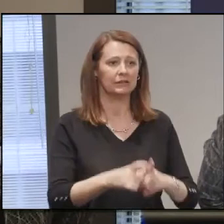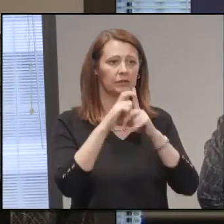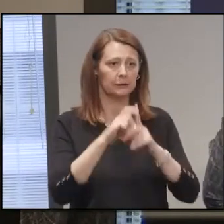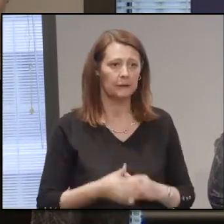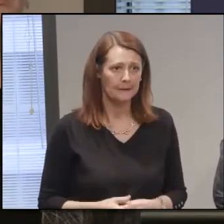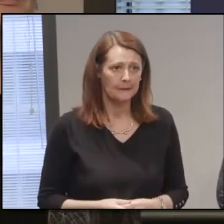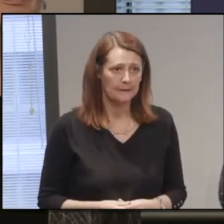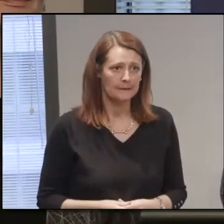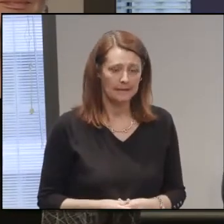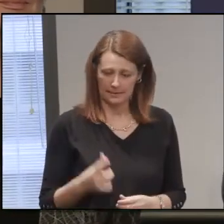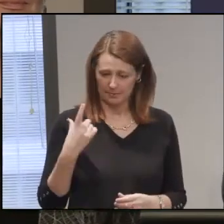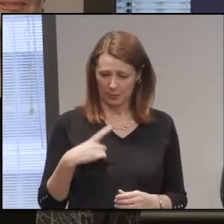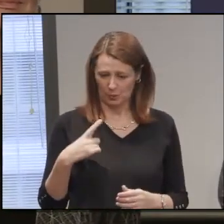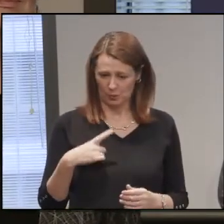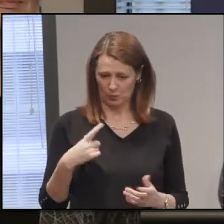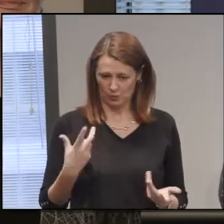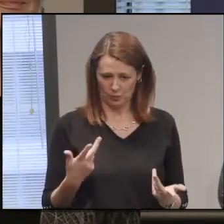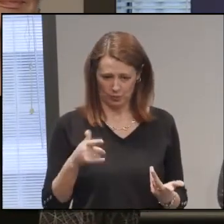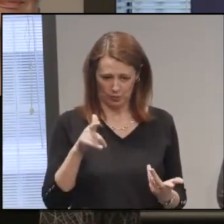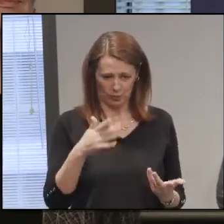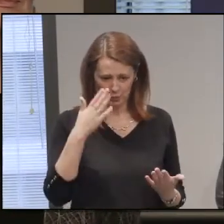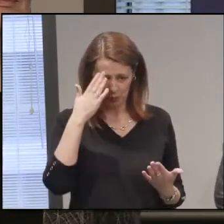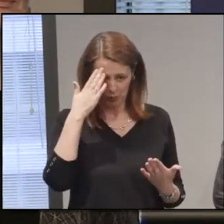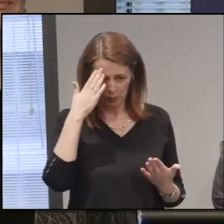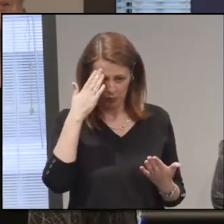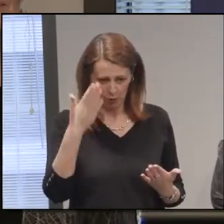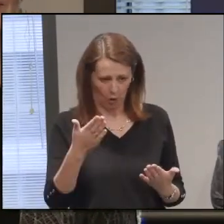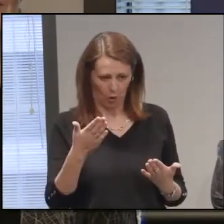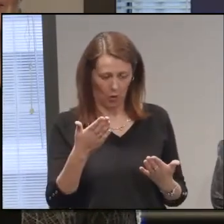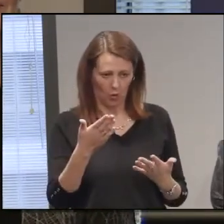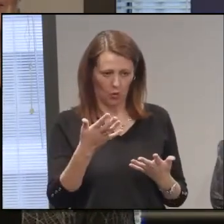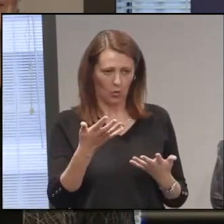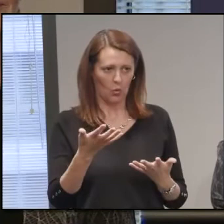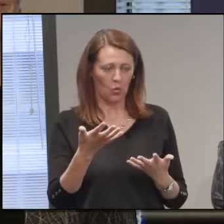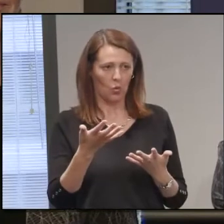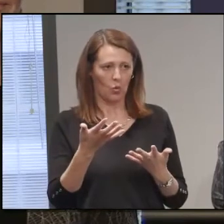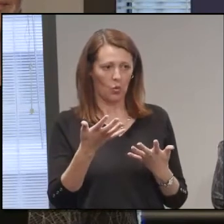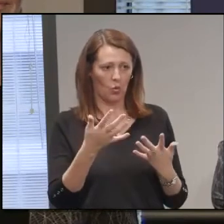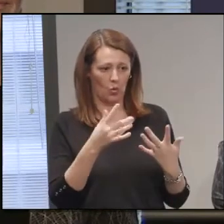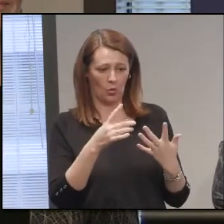because you don't necessarily know the interaction between different chemicals,